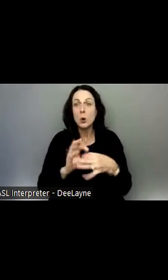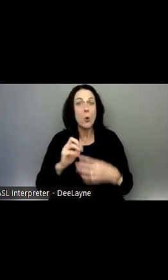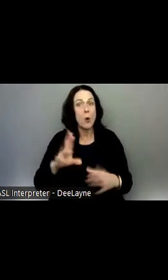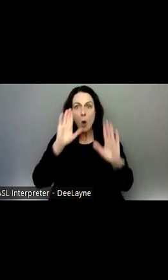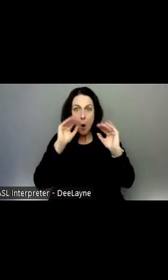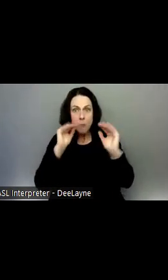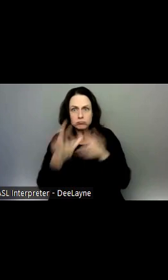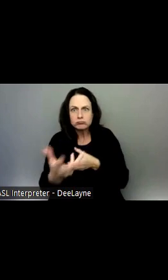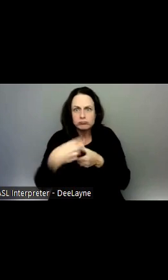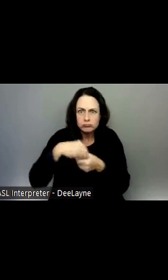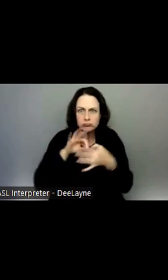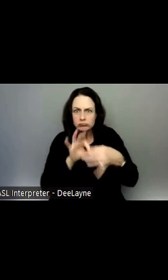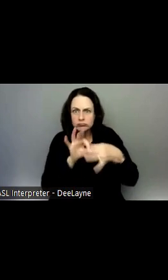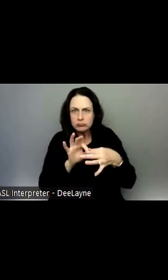the attendees in your session?